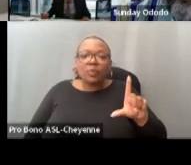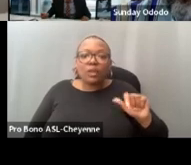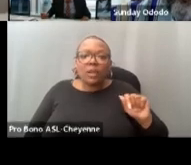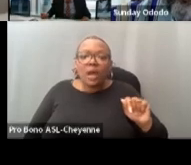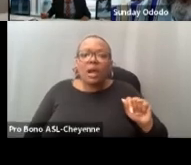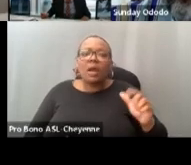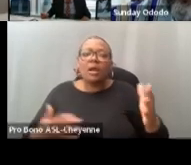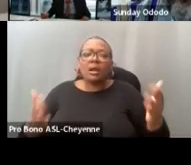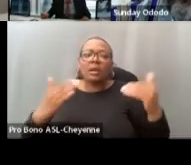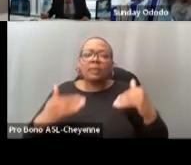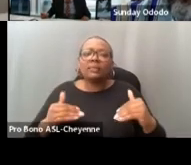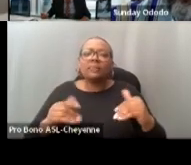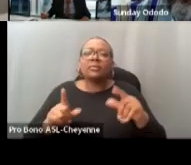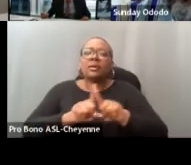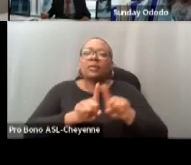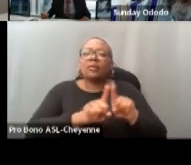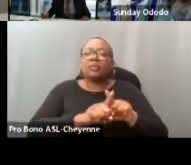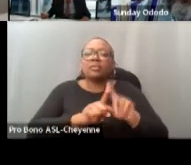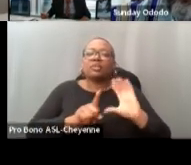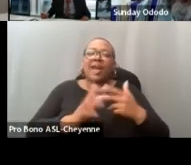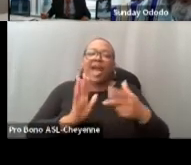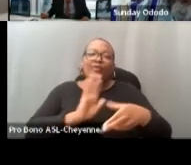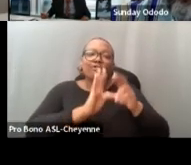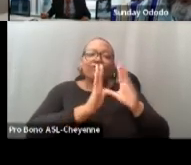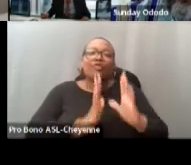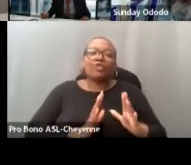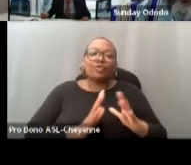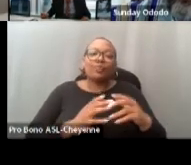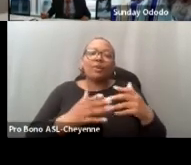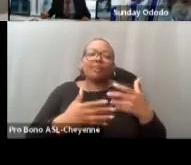But also I want to thank our reviewer, Confidence Ogbonna,